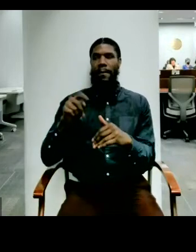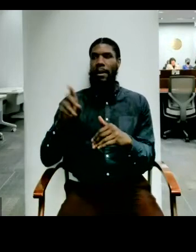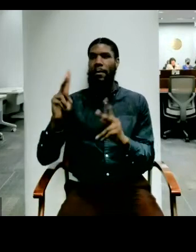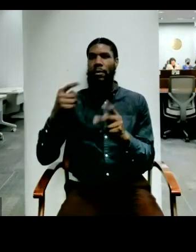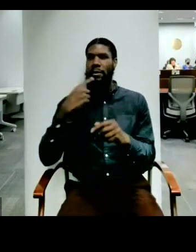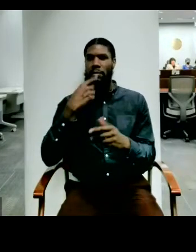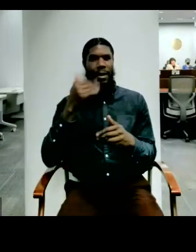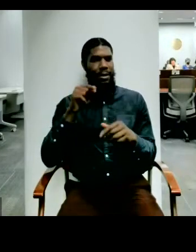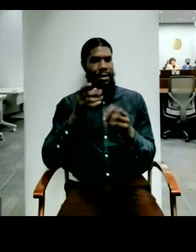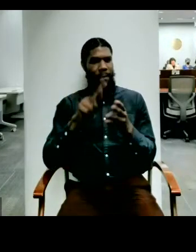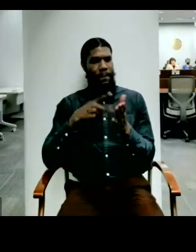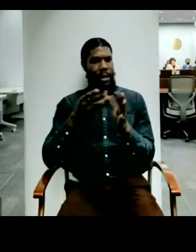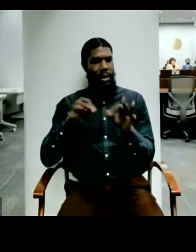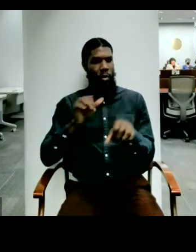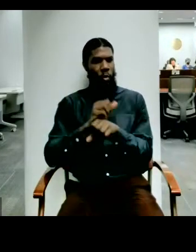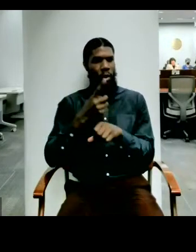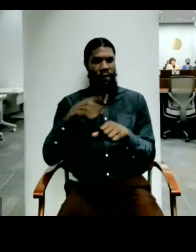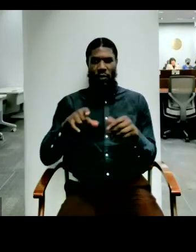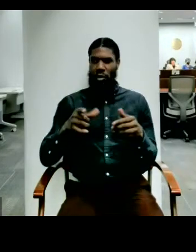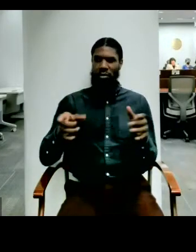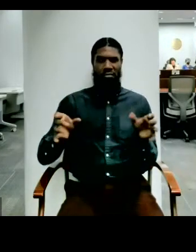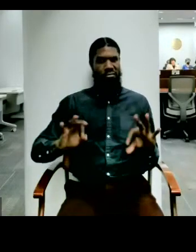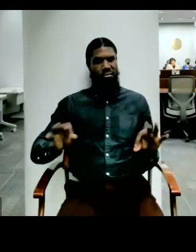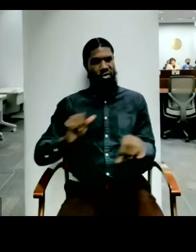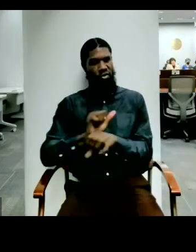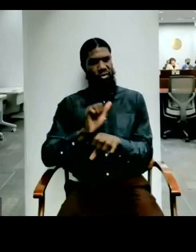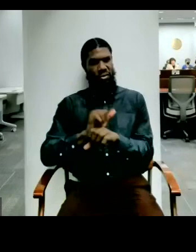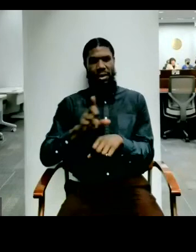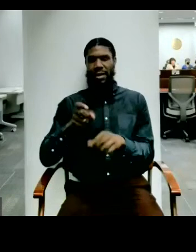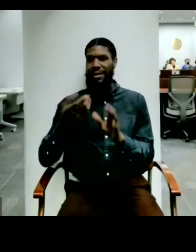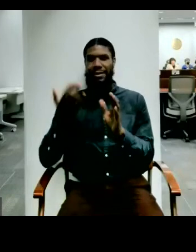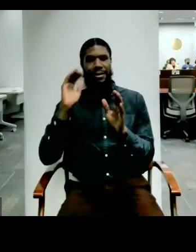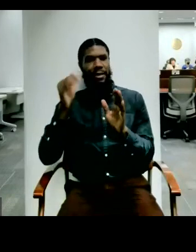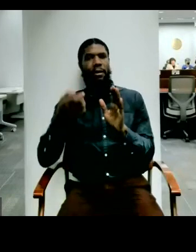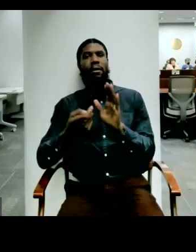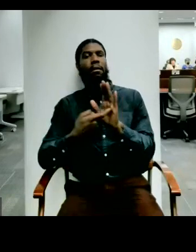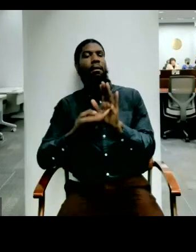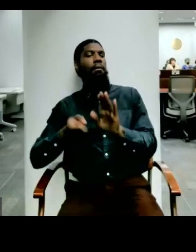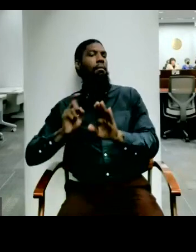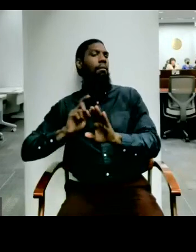That's clearly a proxy for something else. But in terms of literacy,